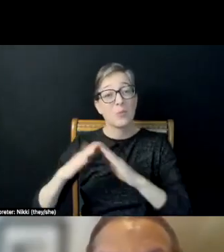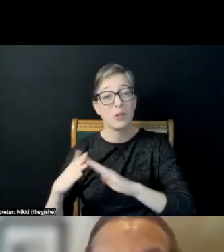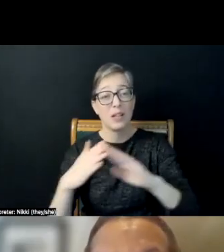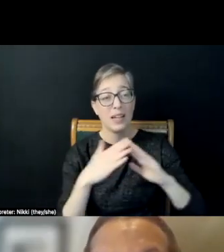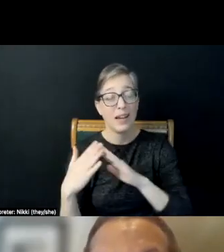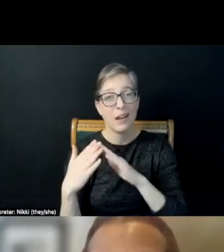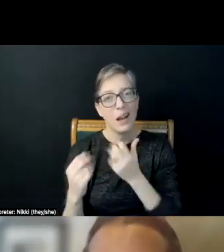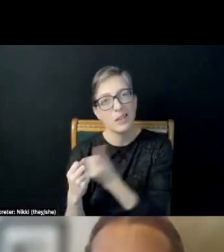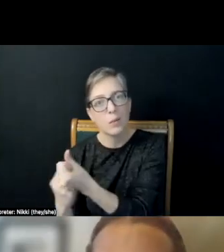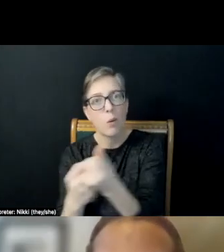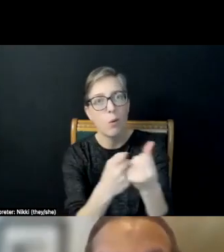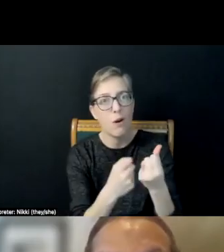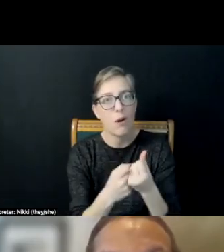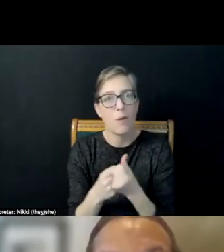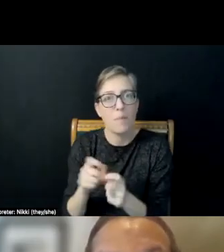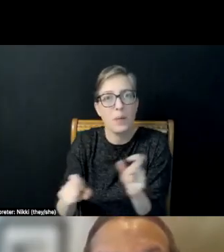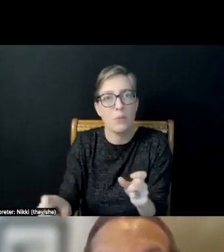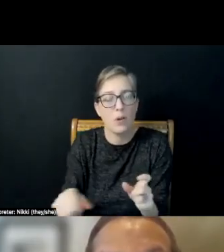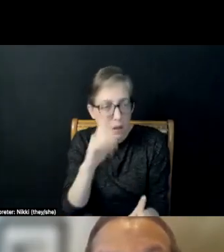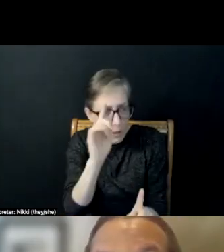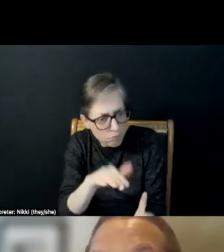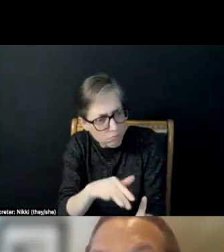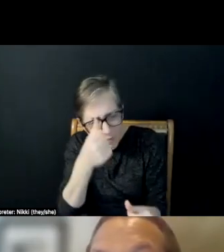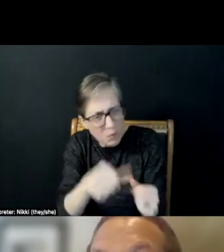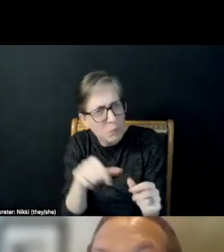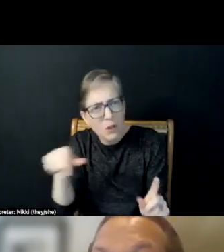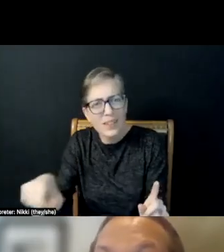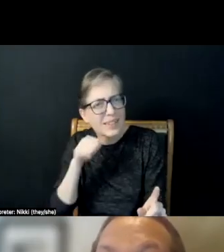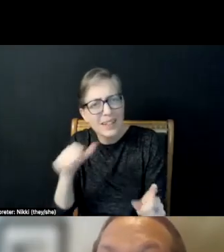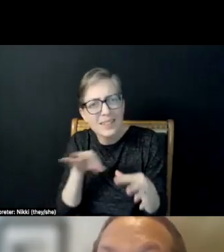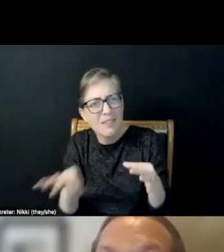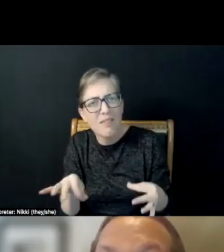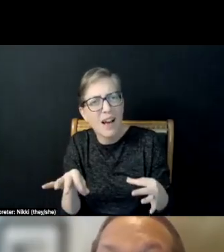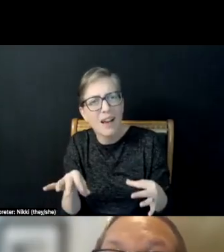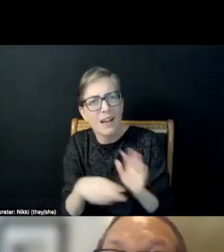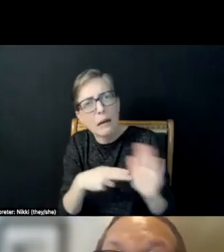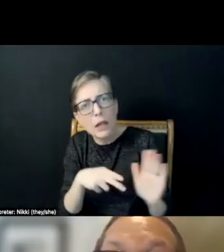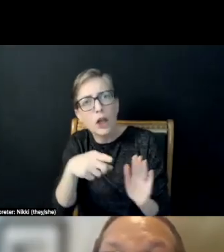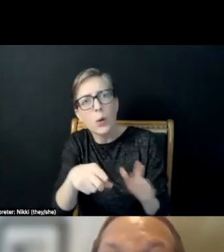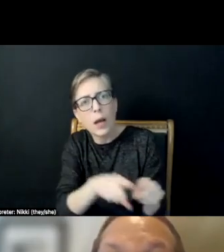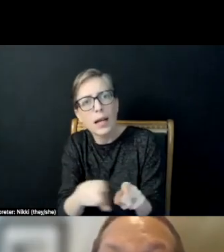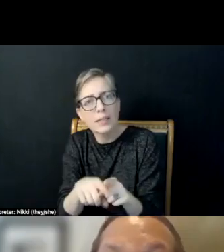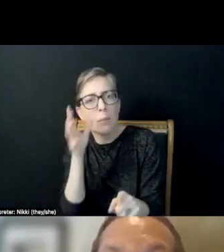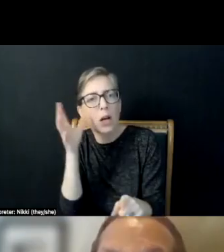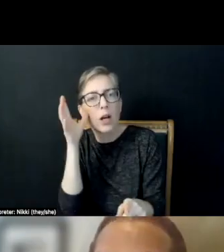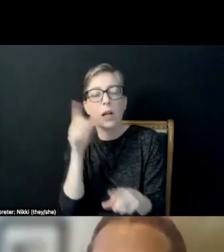Hey, remember, this isn't the thing that defines you as a parent, but it was certainly not one of the best experiences I've had in my parenting life and I think